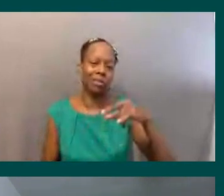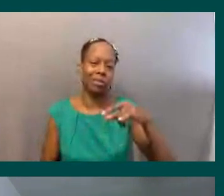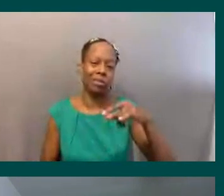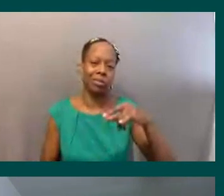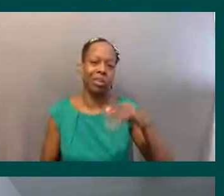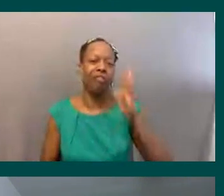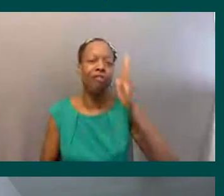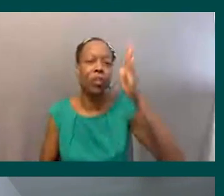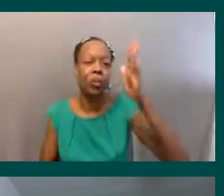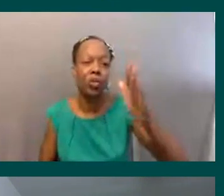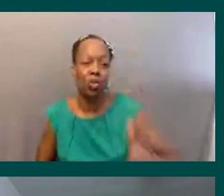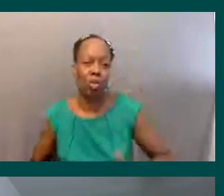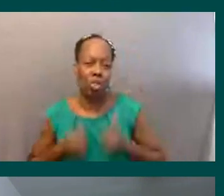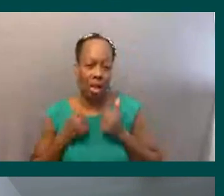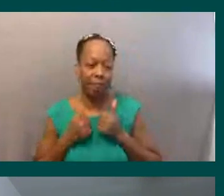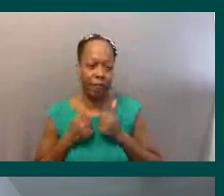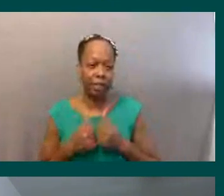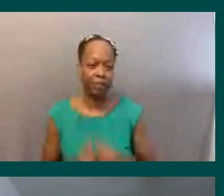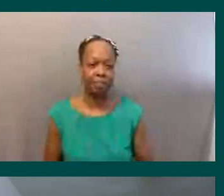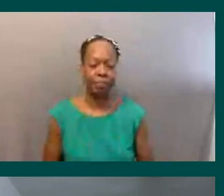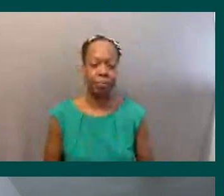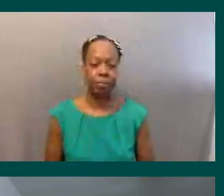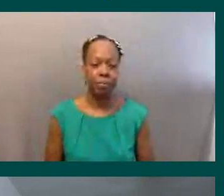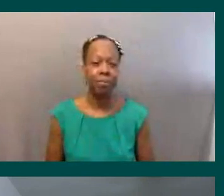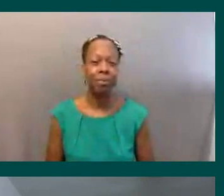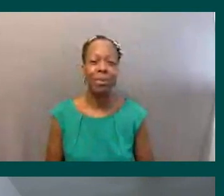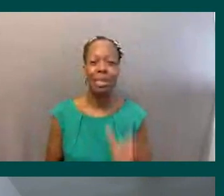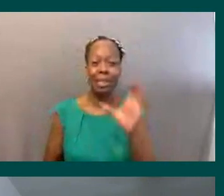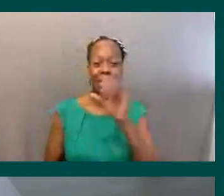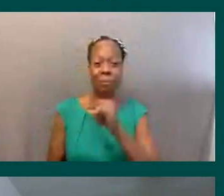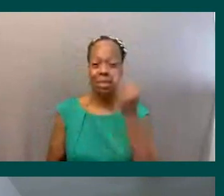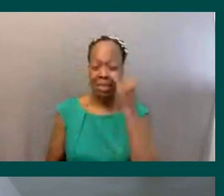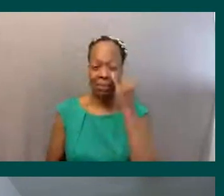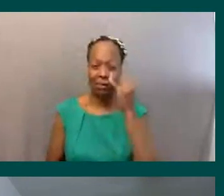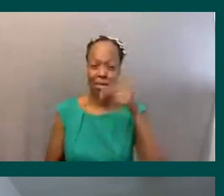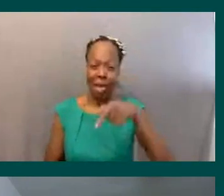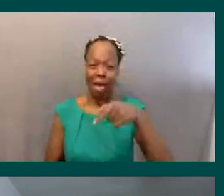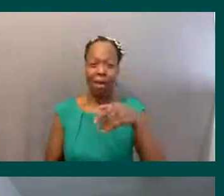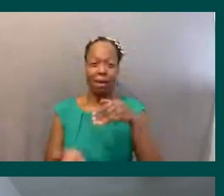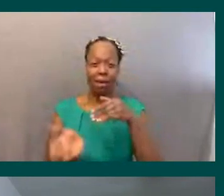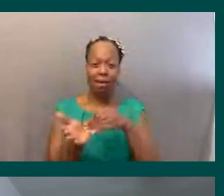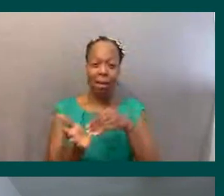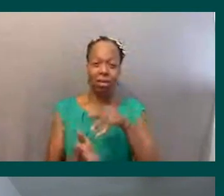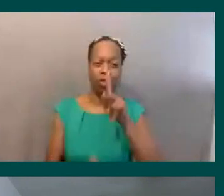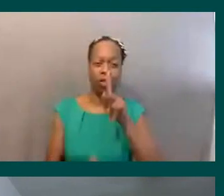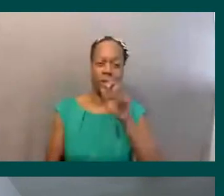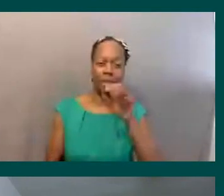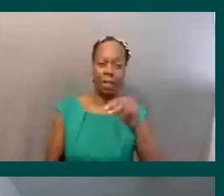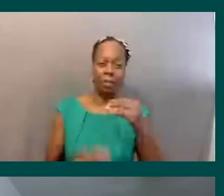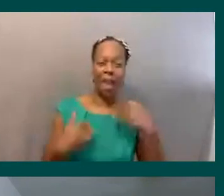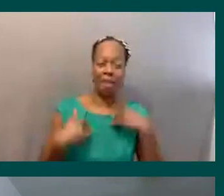And Dr. Kim obviously seems to be having a little bit of a technical difficulty, but I definitely wanna make sure that we cover